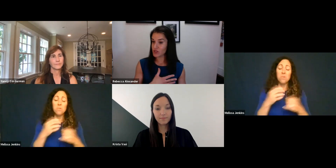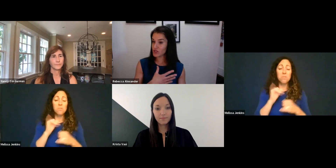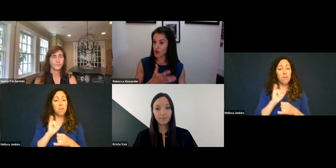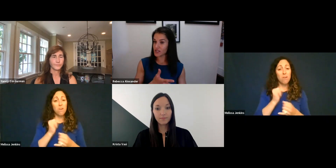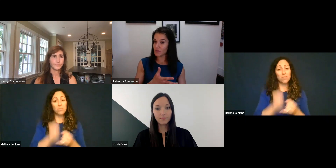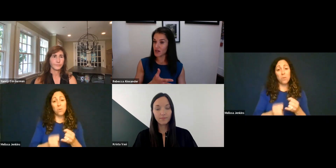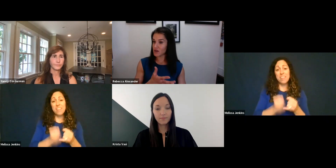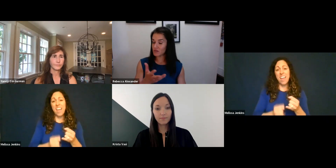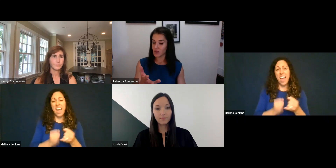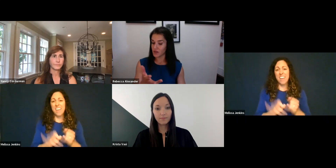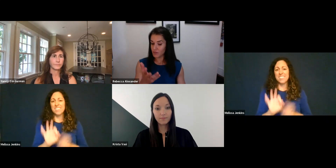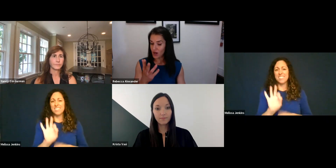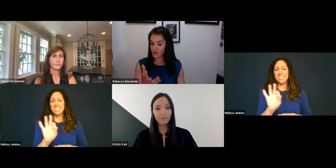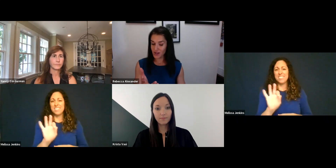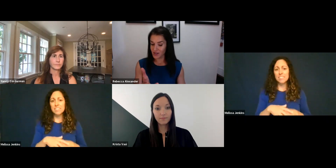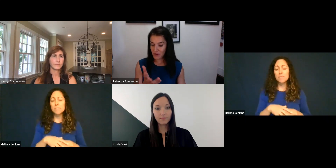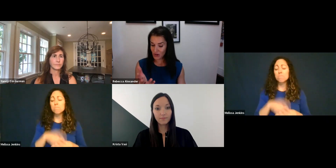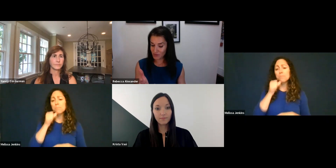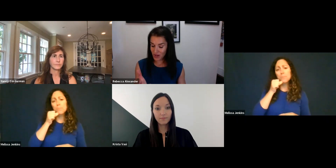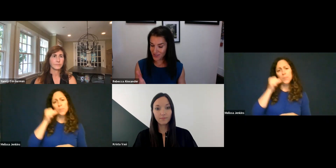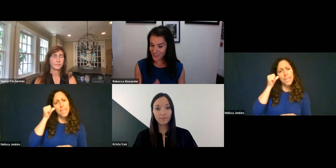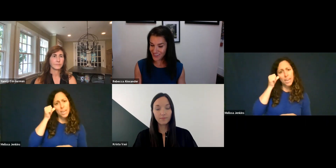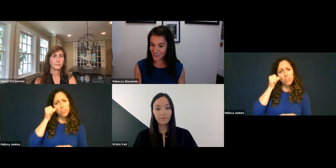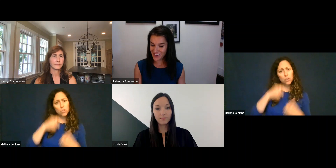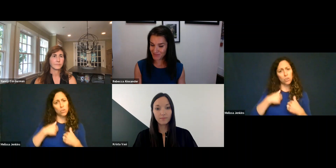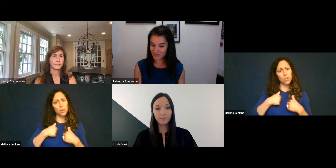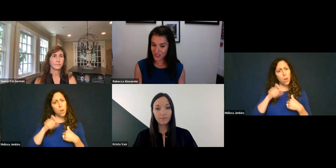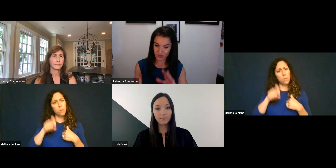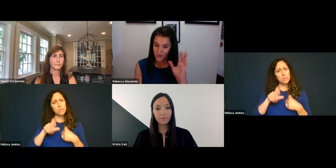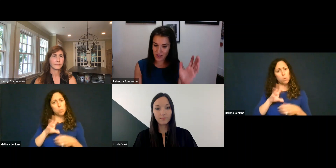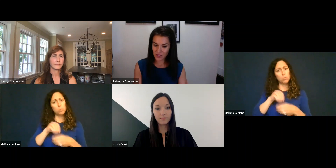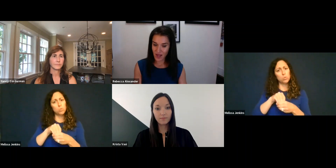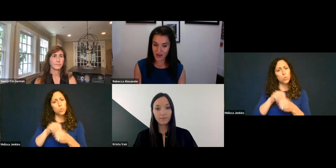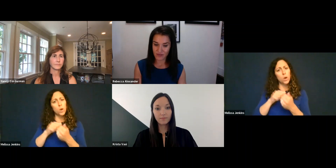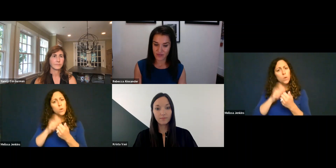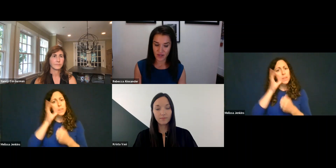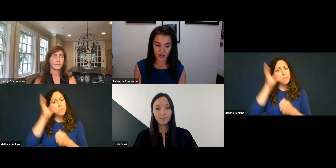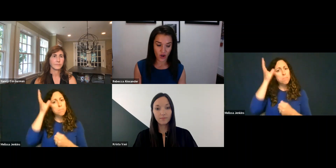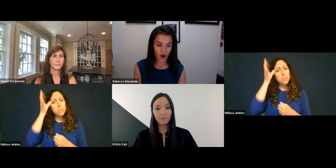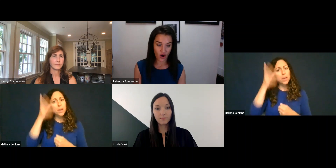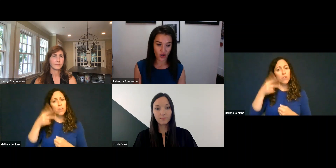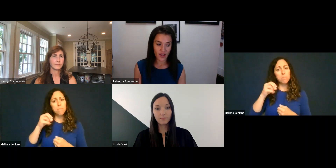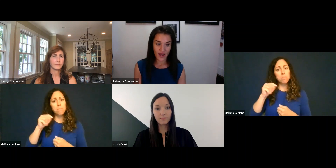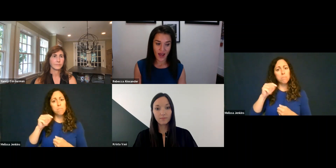was going to be on the potluck, parent potluck live call,